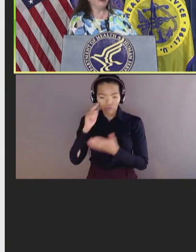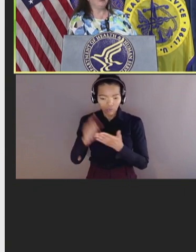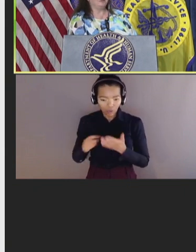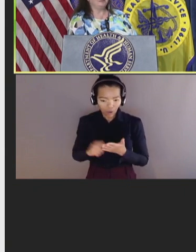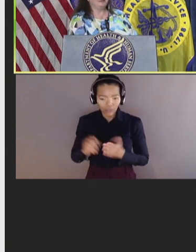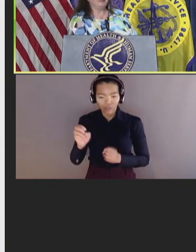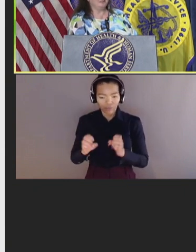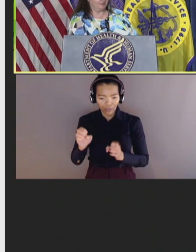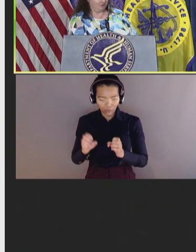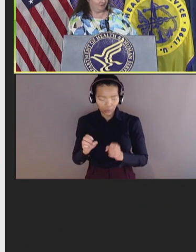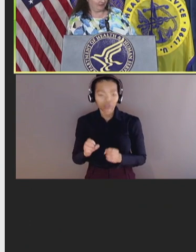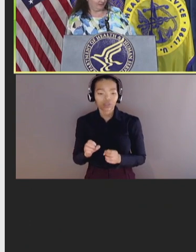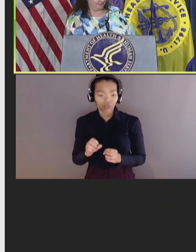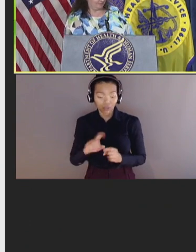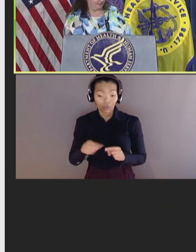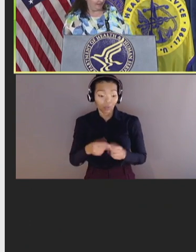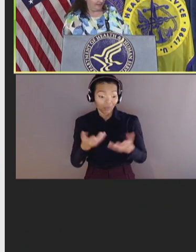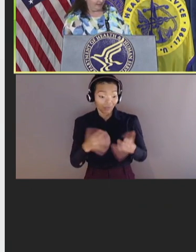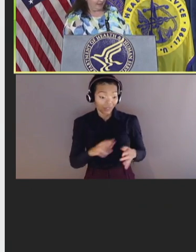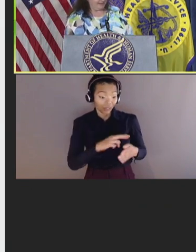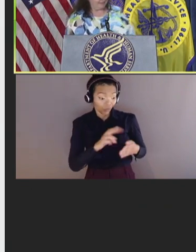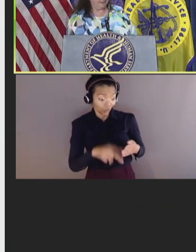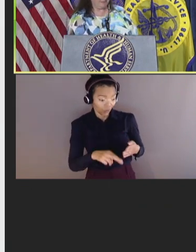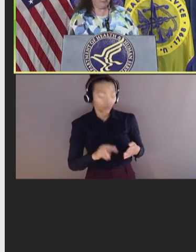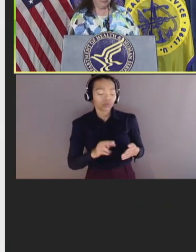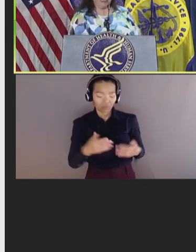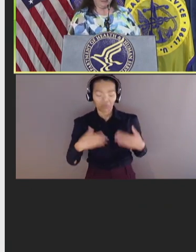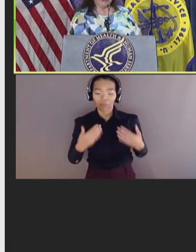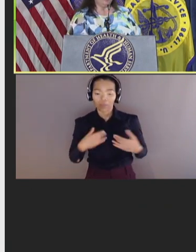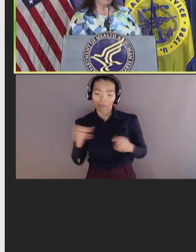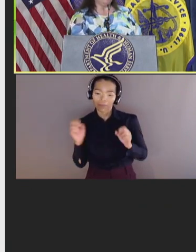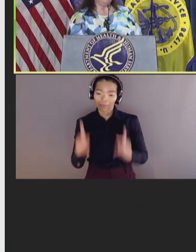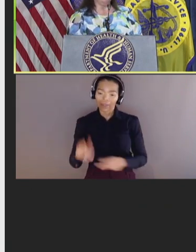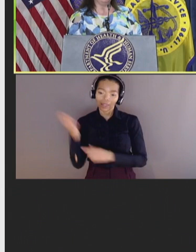with results in the future on that too. And then if anybody wants any more information,